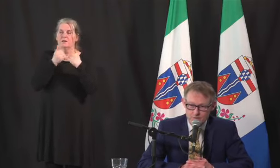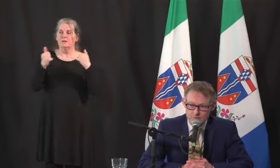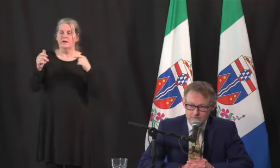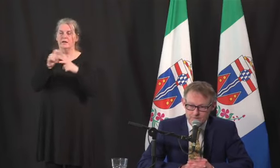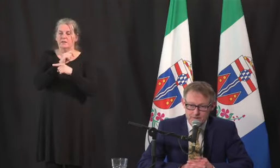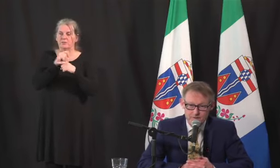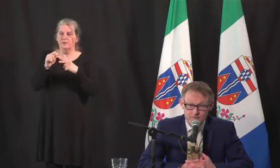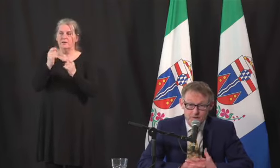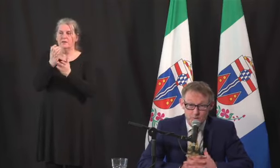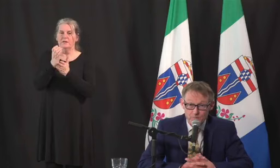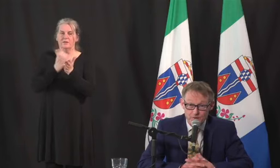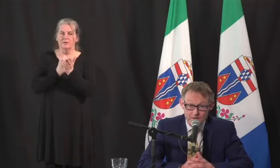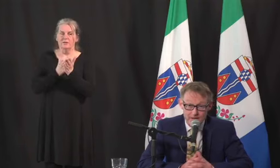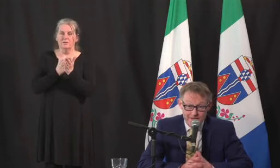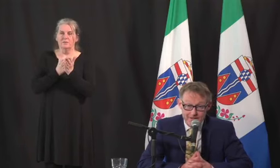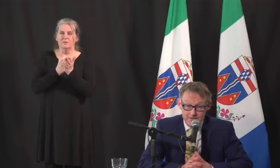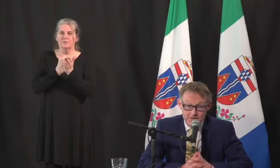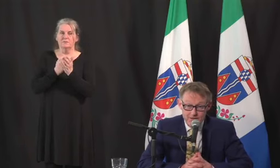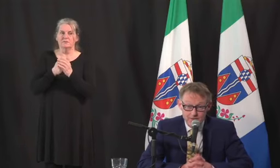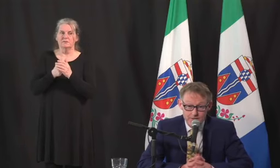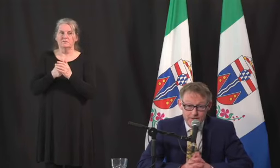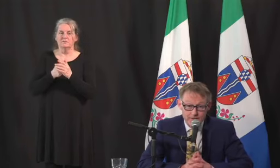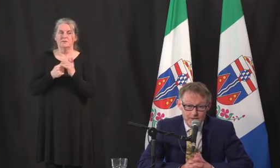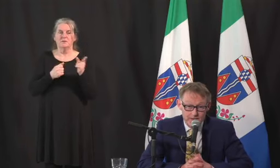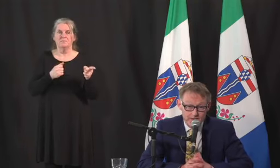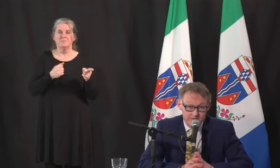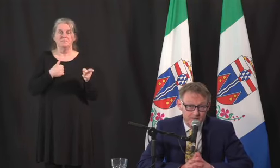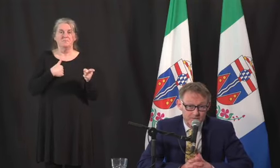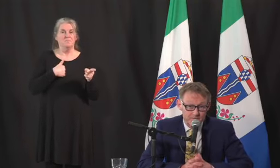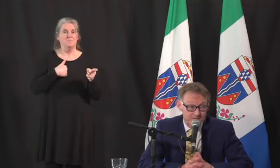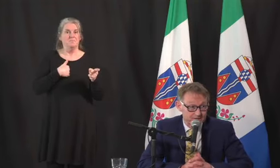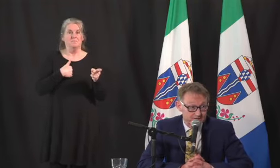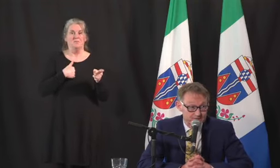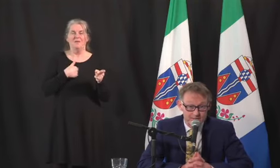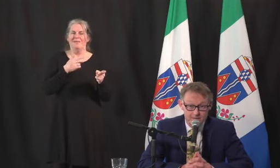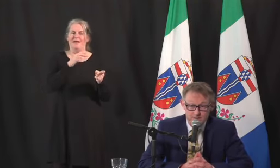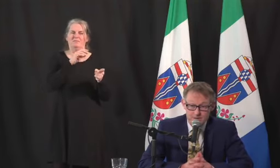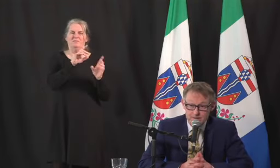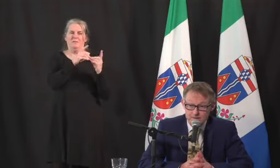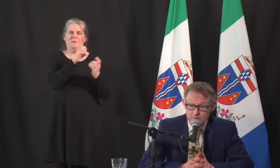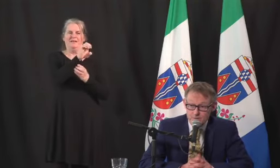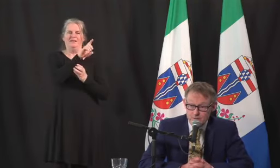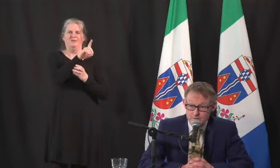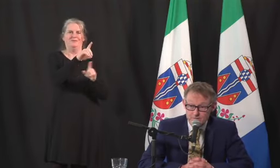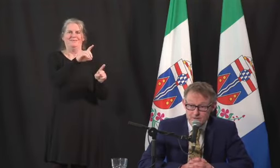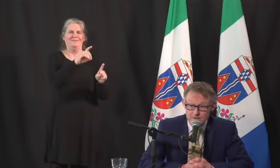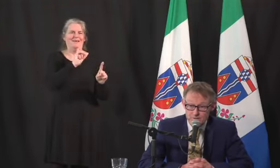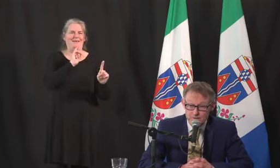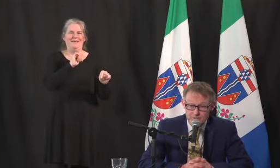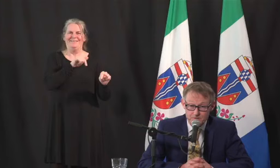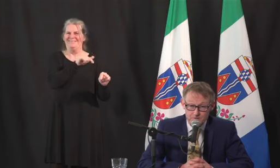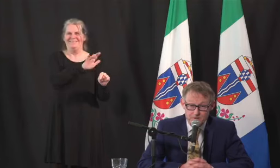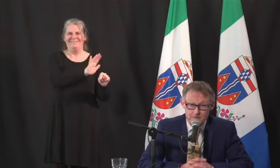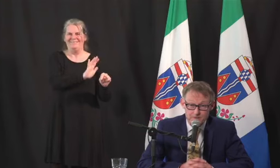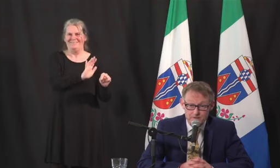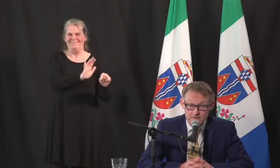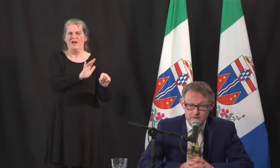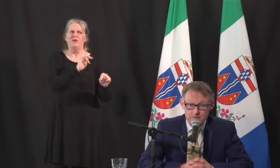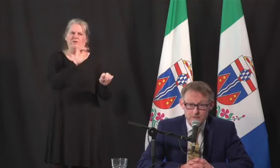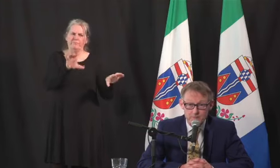AND FOR MY OWN PART, I CAN'T, THAT HAS TO COME FROM EDUCATION. I CAN'T DIRECTLY GIVE YOU AN UPDATE. I KNOW THEY HAVE BEEN WORKING